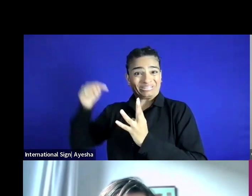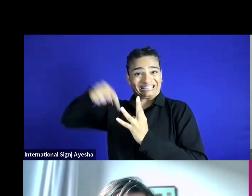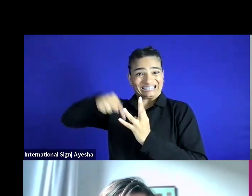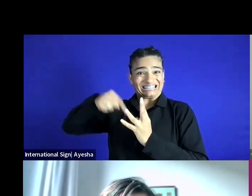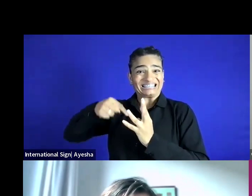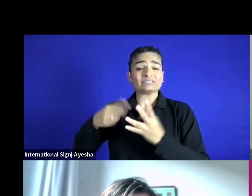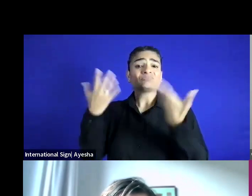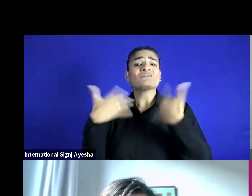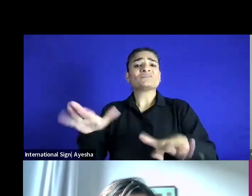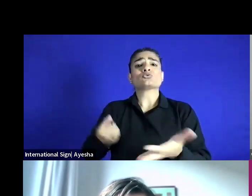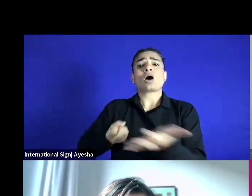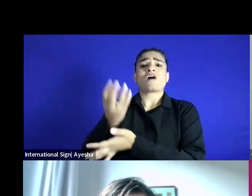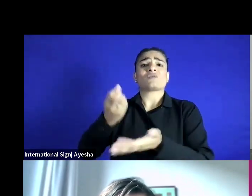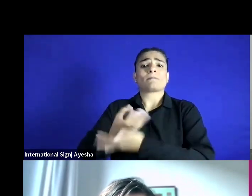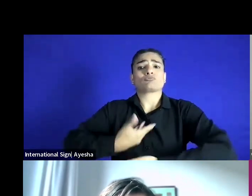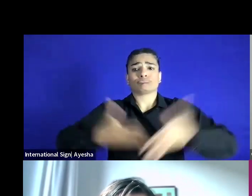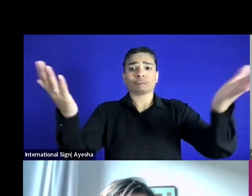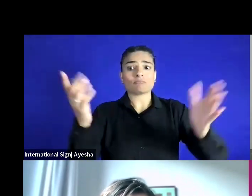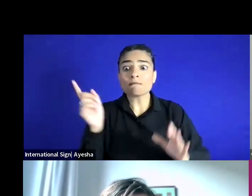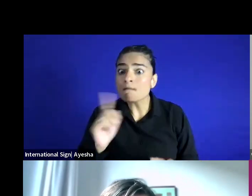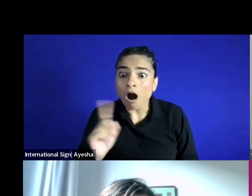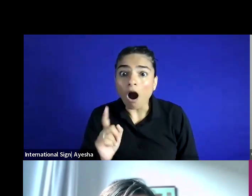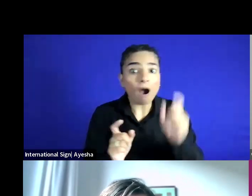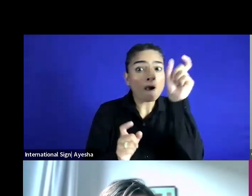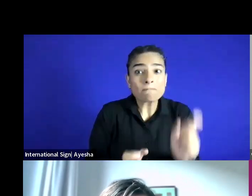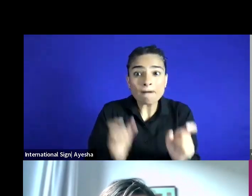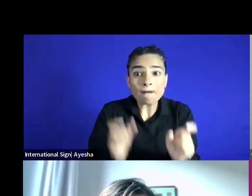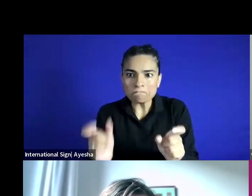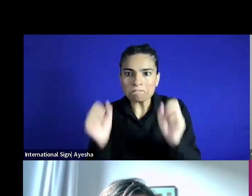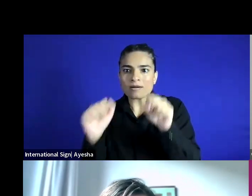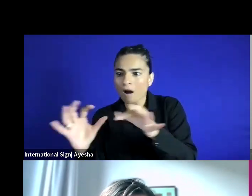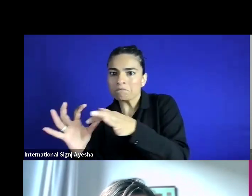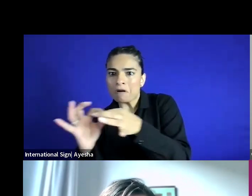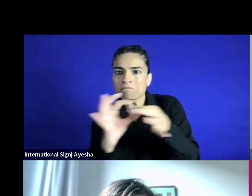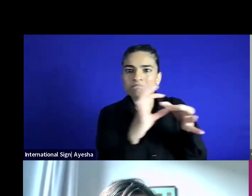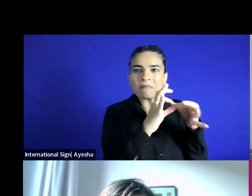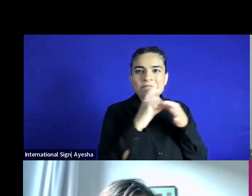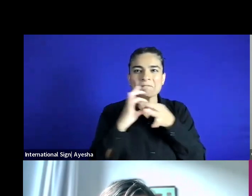with, such as, and, which, overnight, we've been working very, very hard.